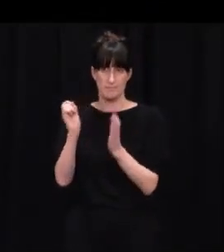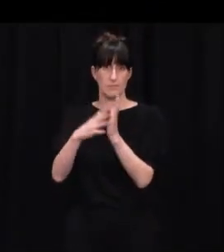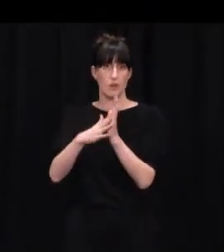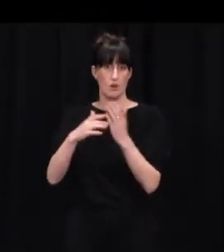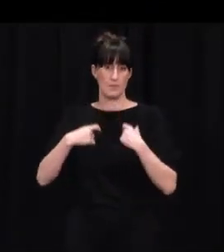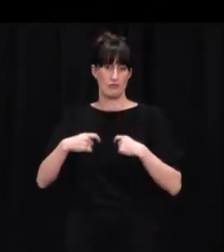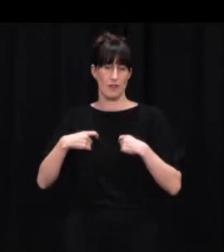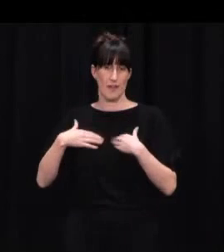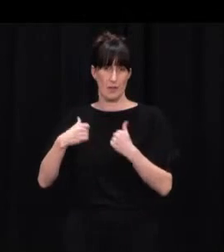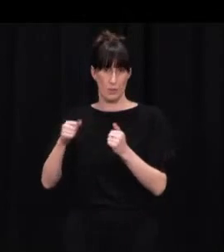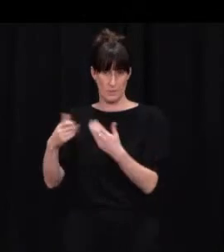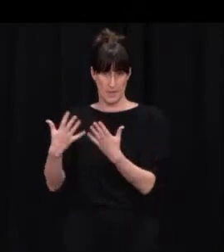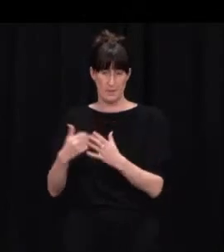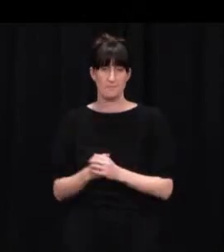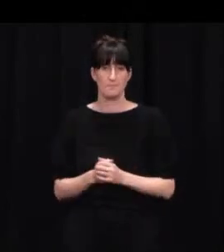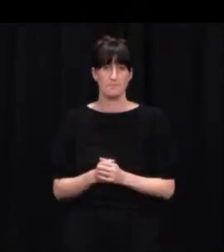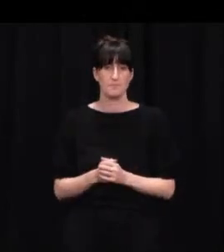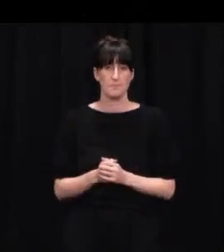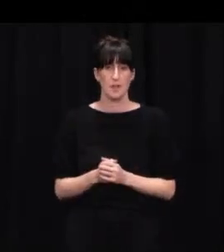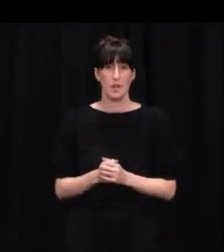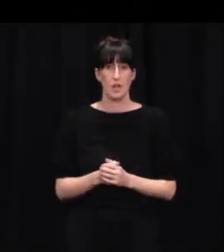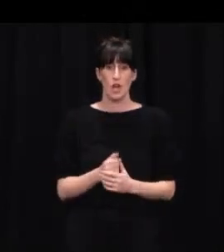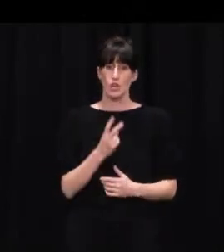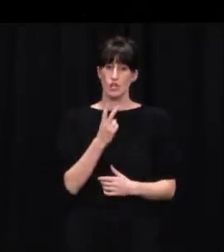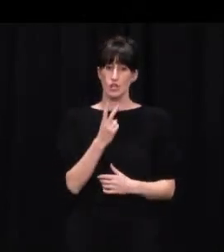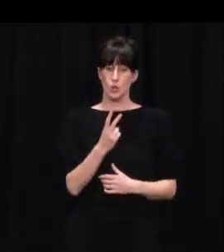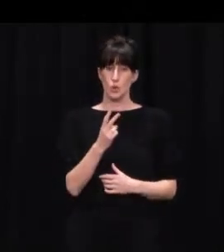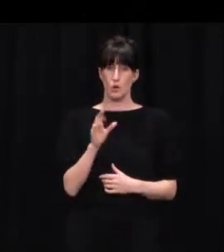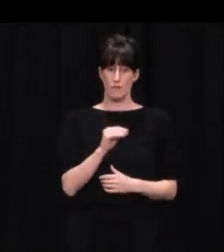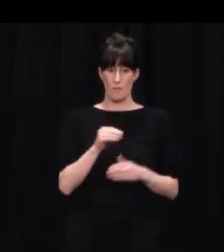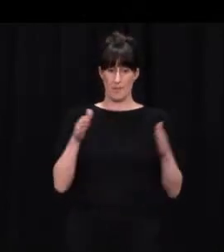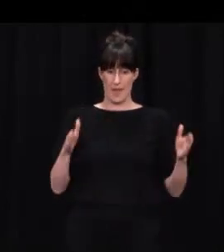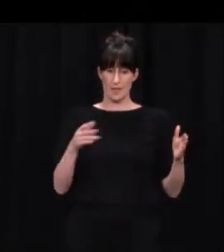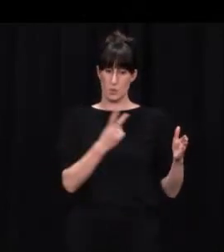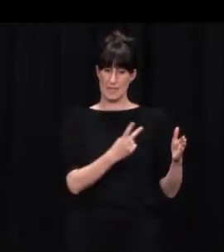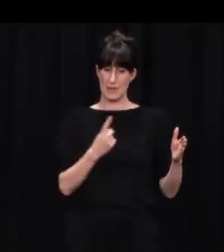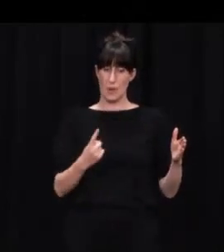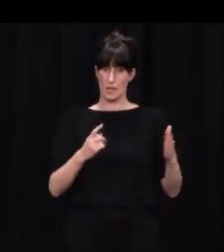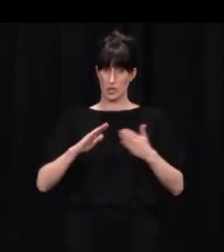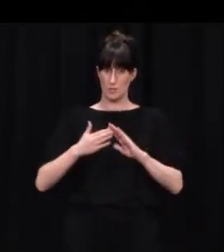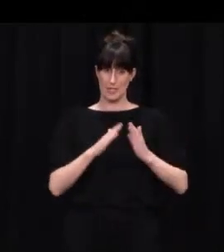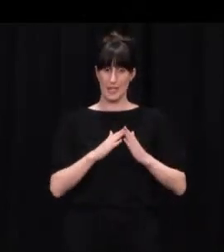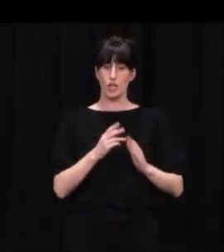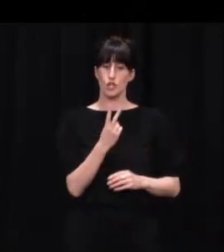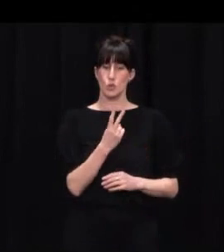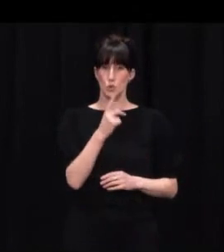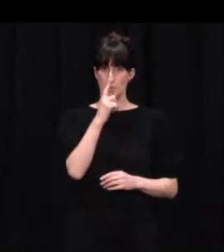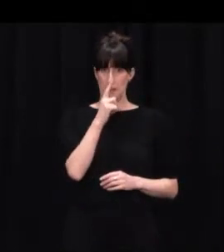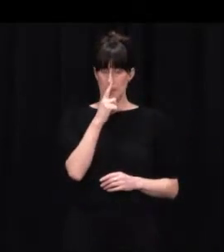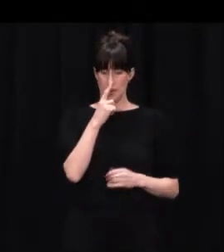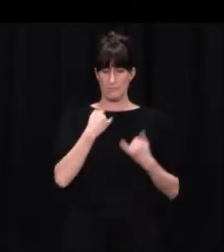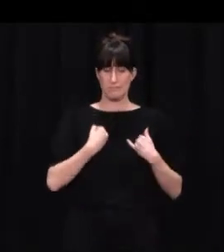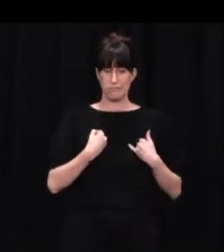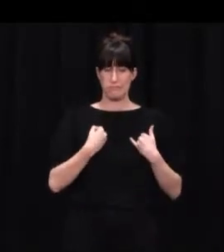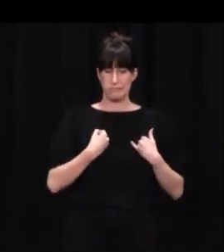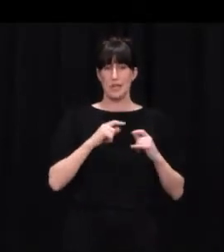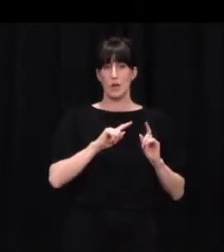isolation facilities. Two of those are historical cases and information about those will be